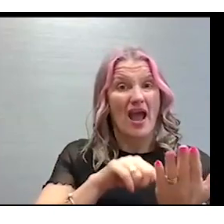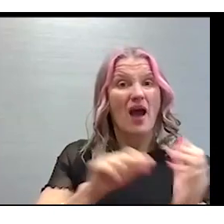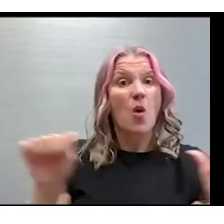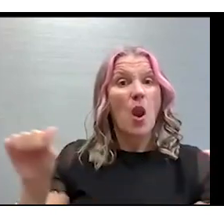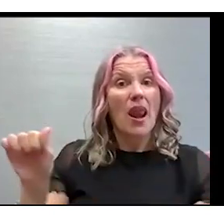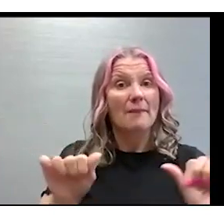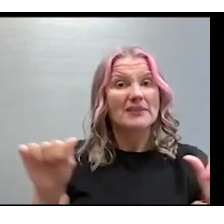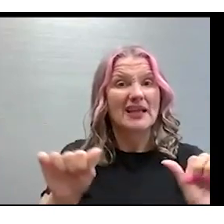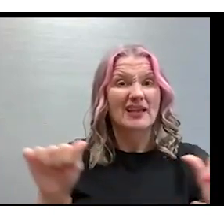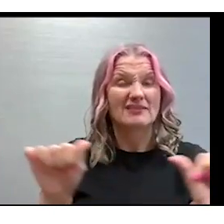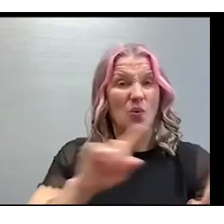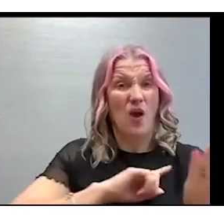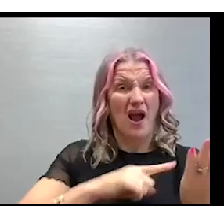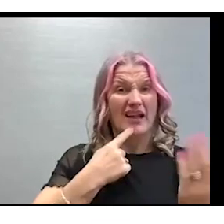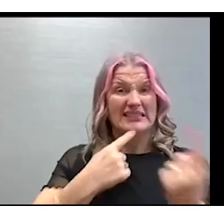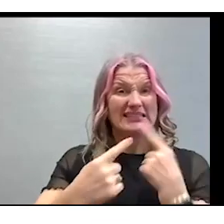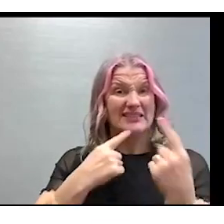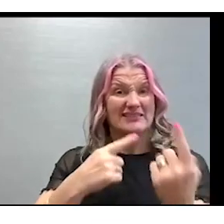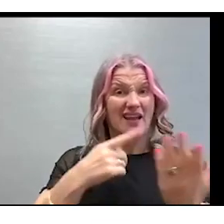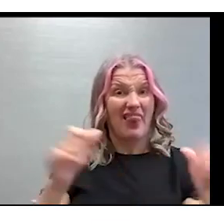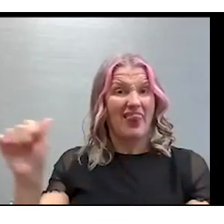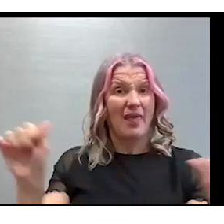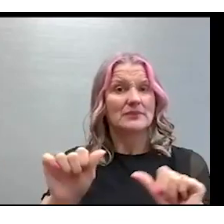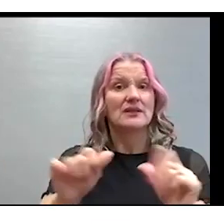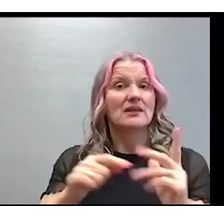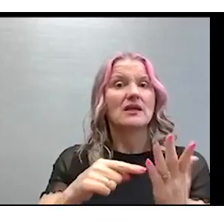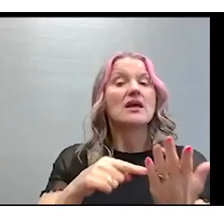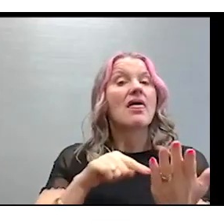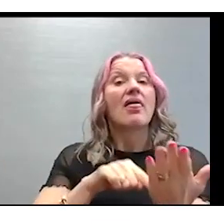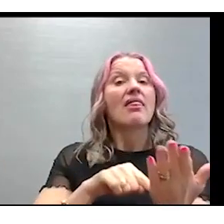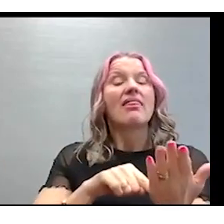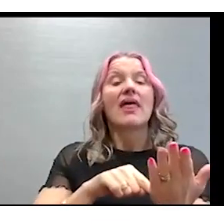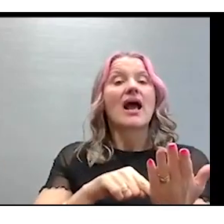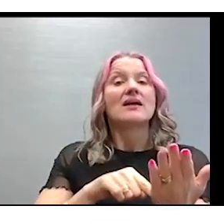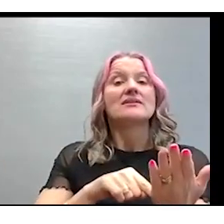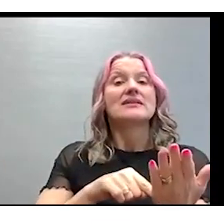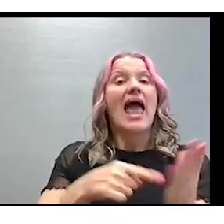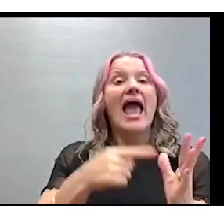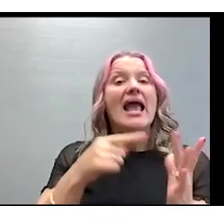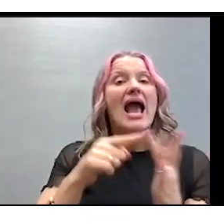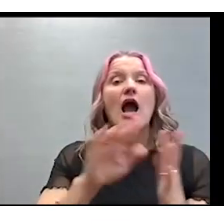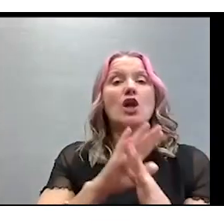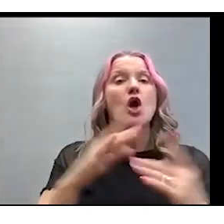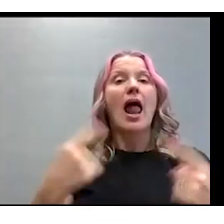the data is limited, and it's not allowed to kind of deviate from the data that's being trained on.